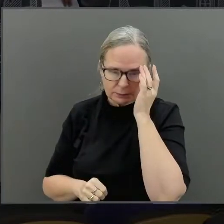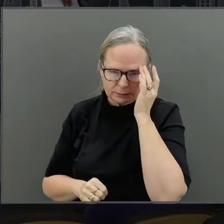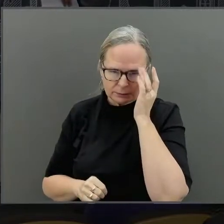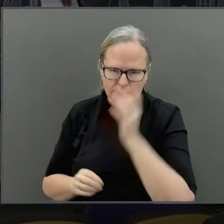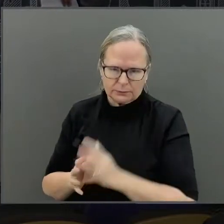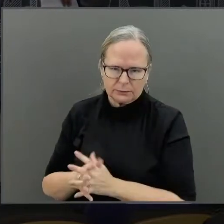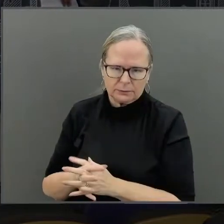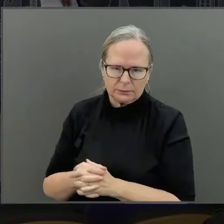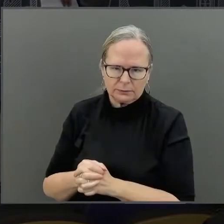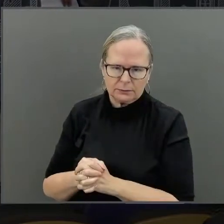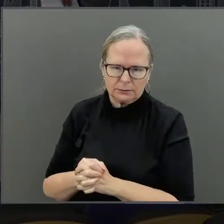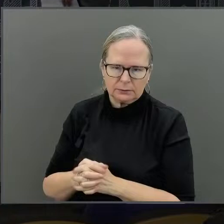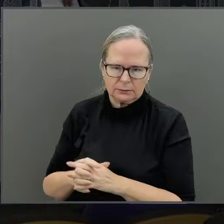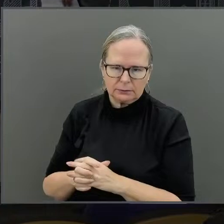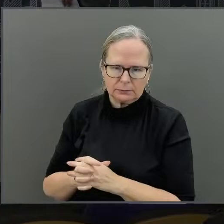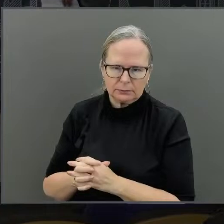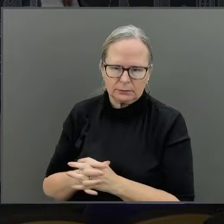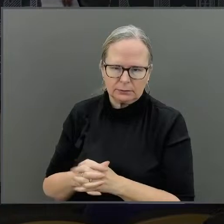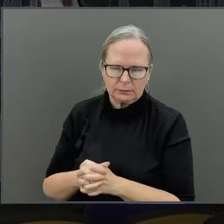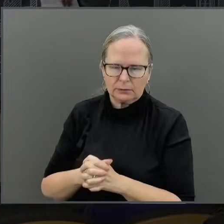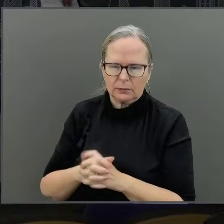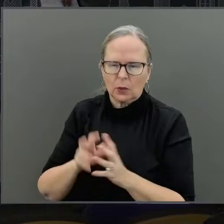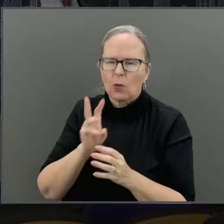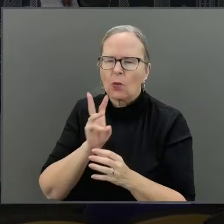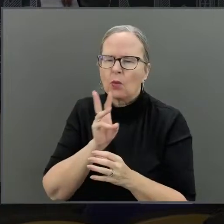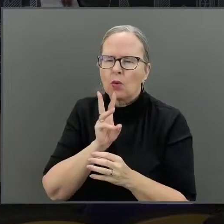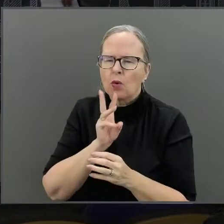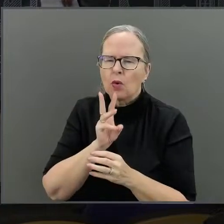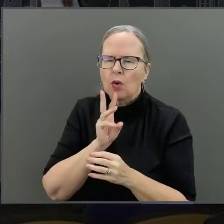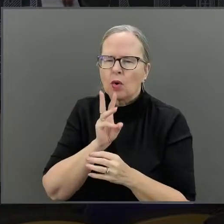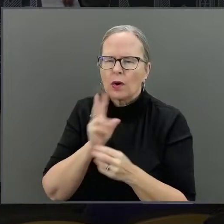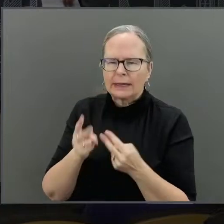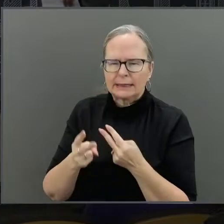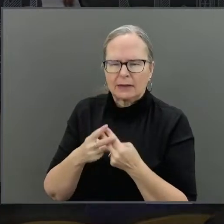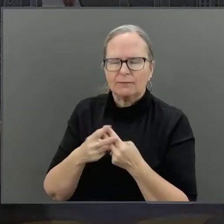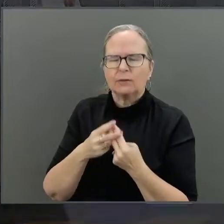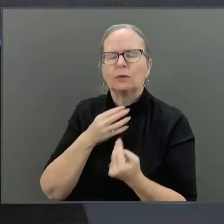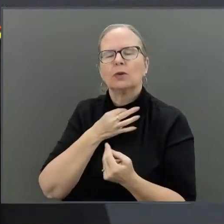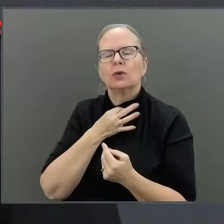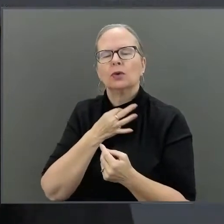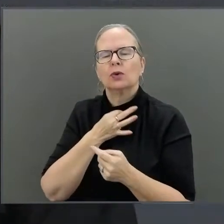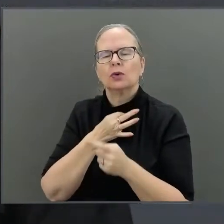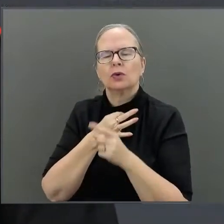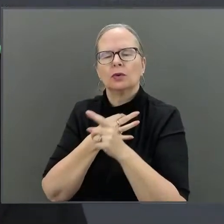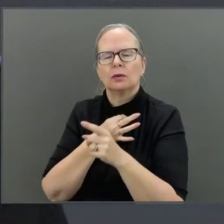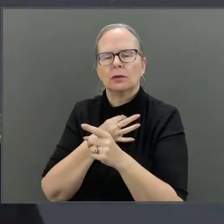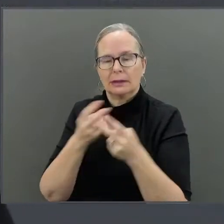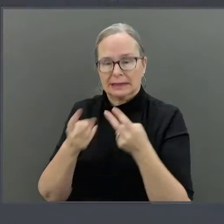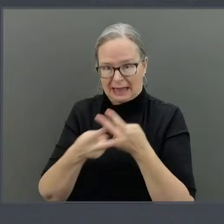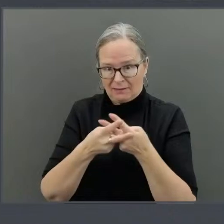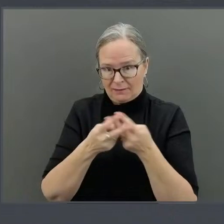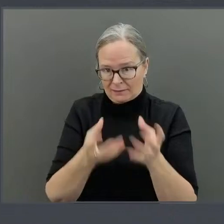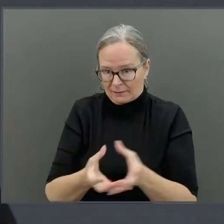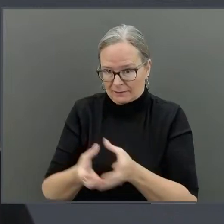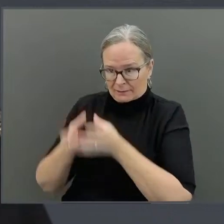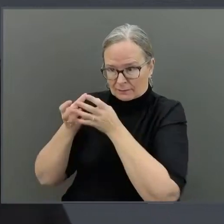to save it for let's say a drought or for farming purposes so there from an upstream perspective the